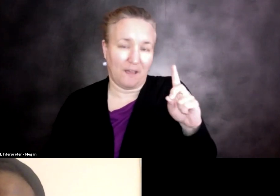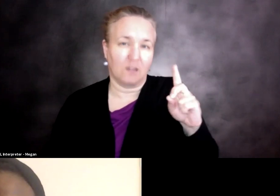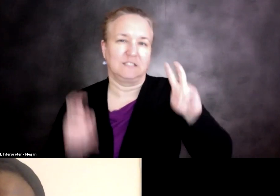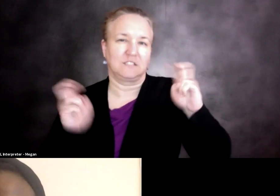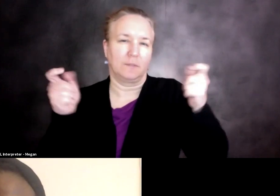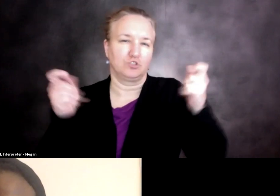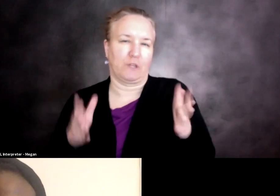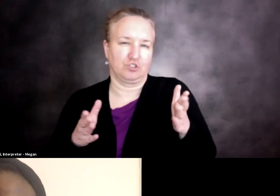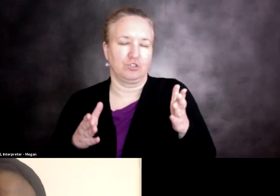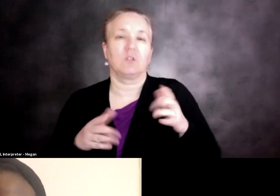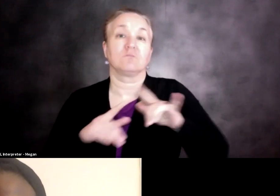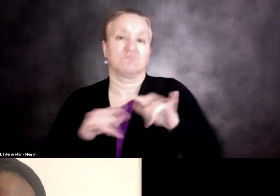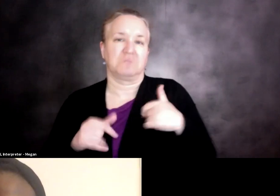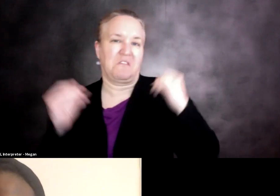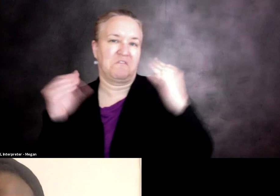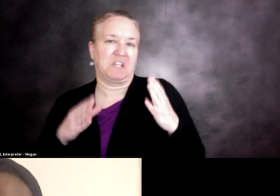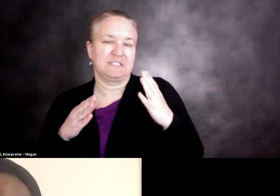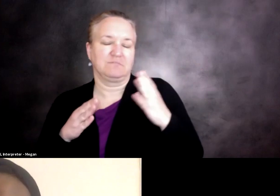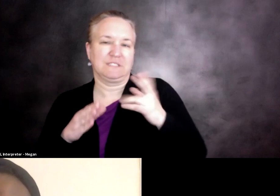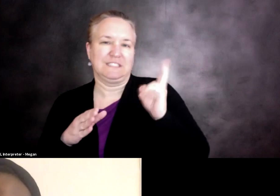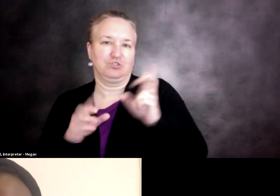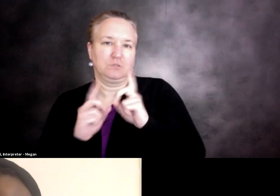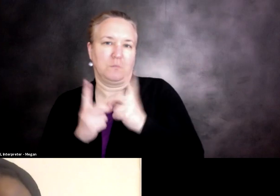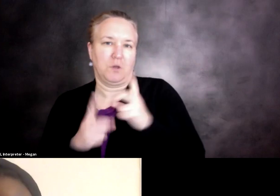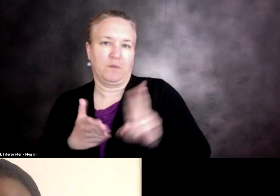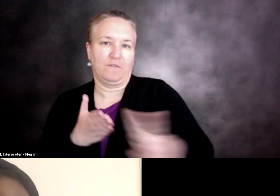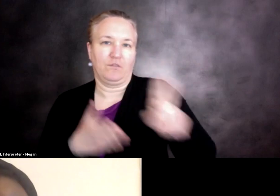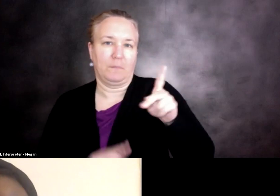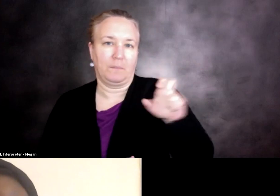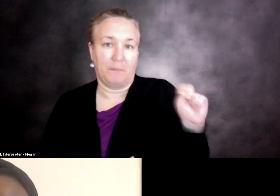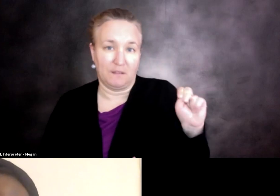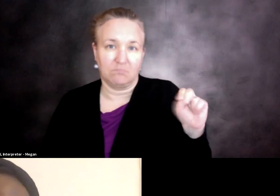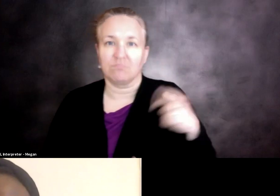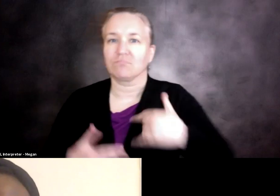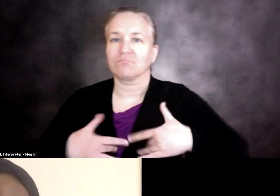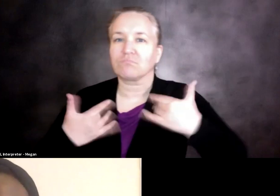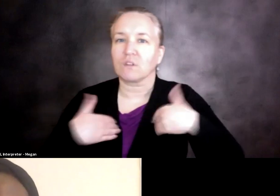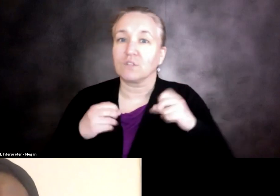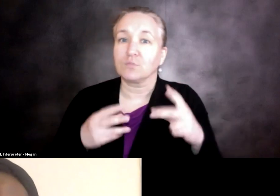and also a faculty member in the history department at Penn. And I'm delighted to have the opportunity this afternoon